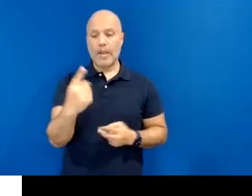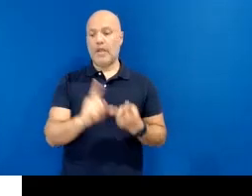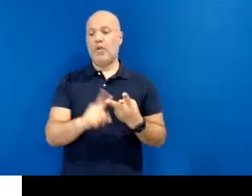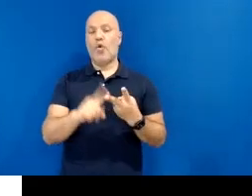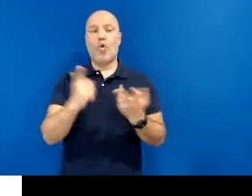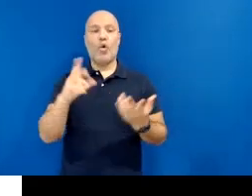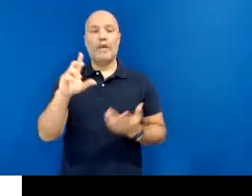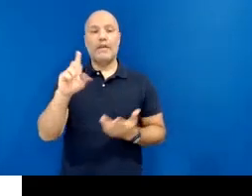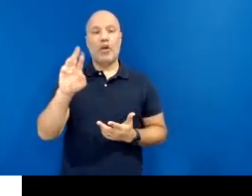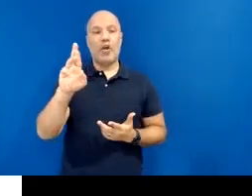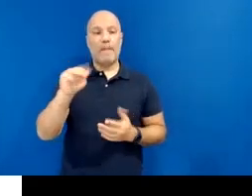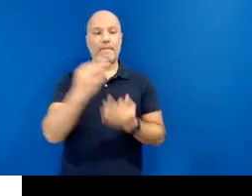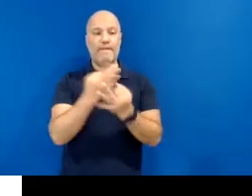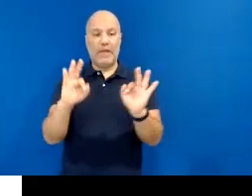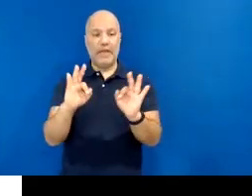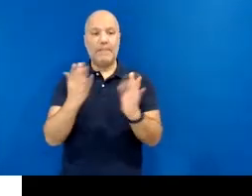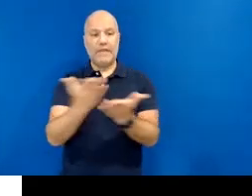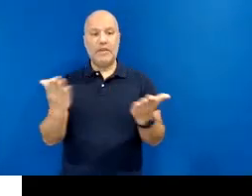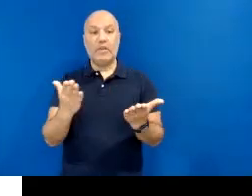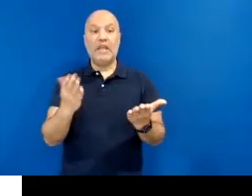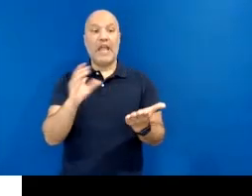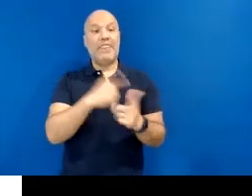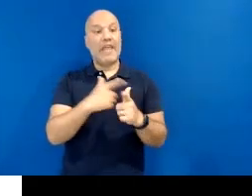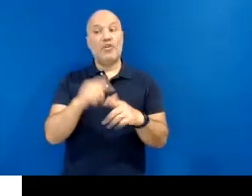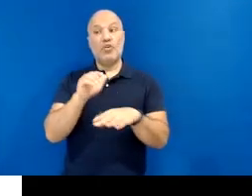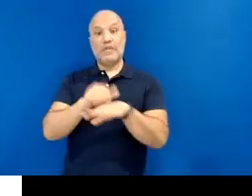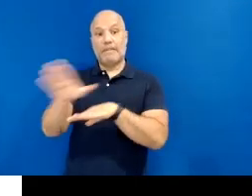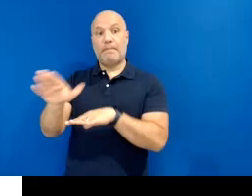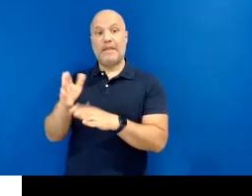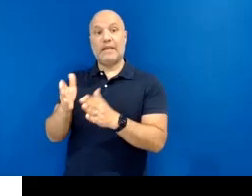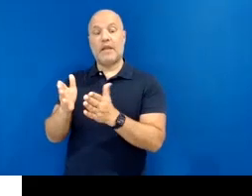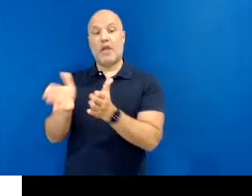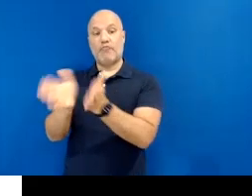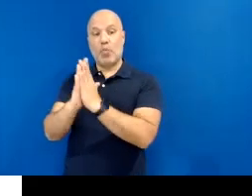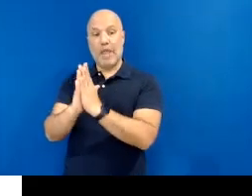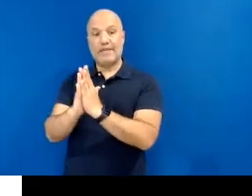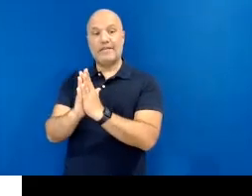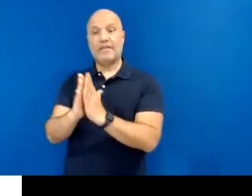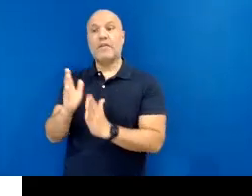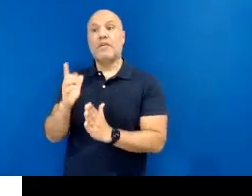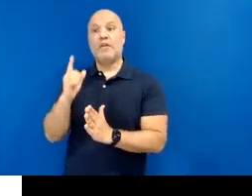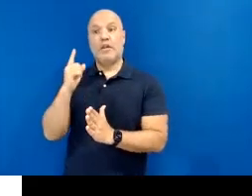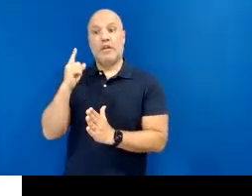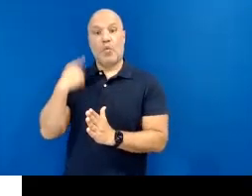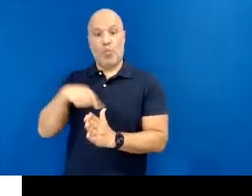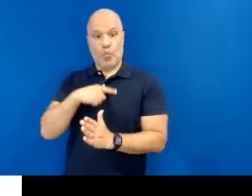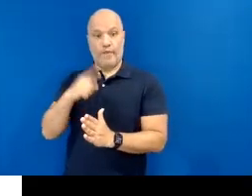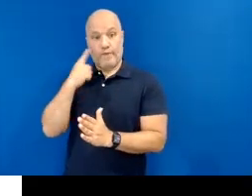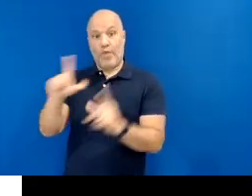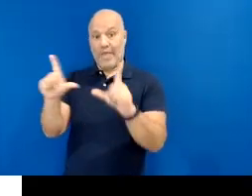free materials and submit a request for us to purchase, and then we can purchase a license to that material and you are free to use it.